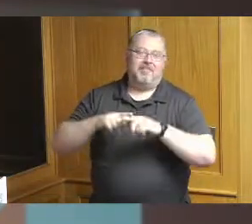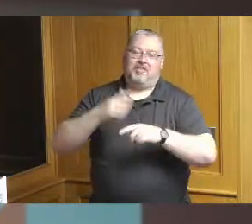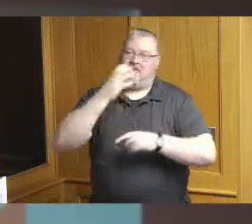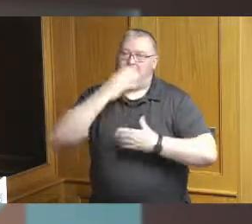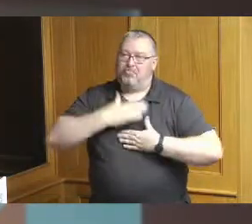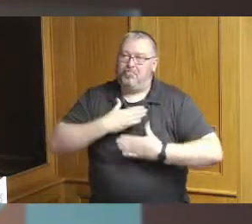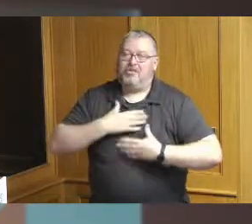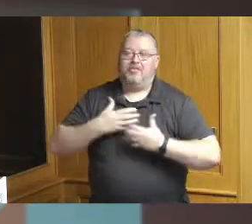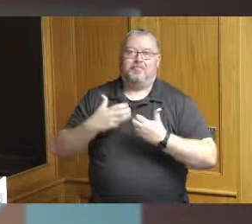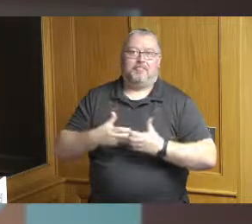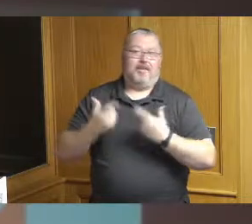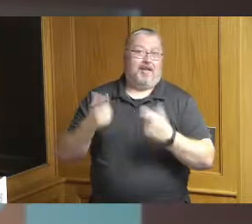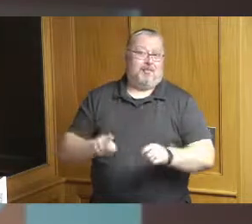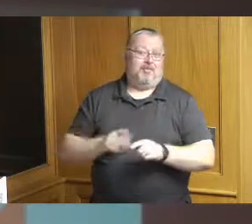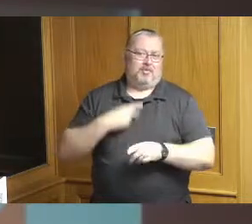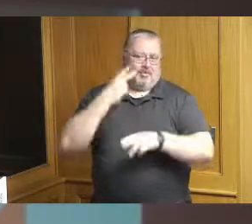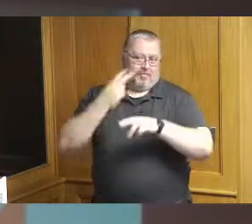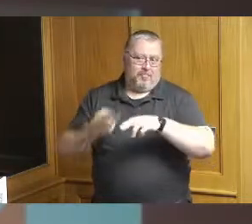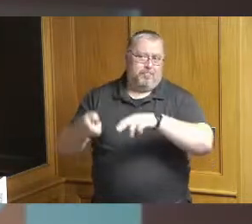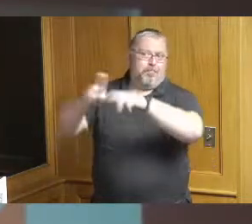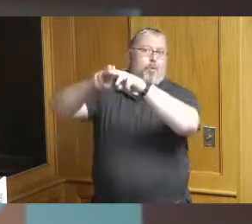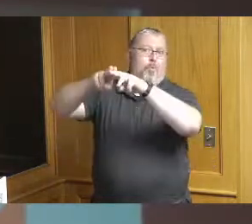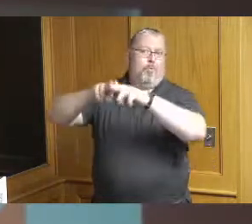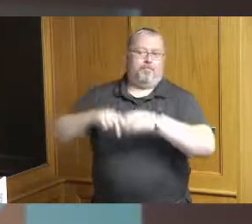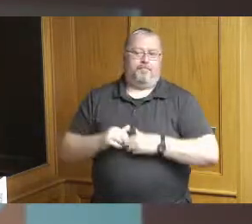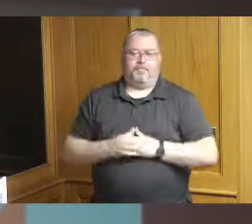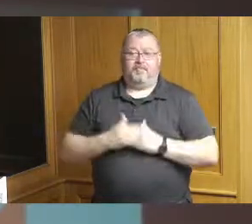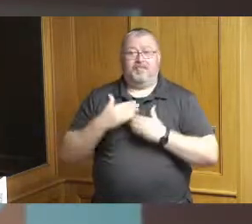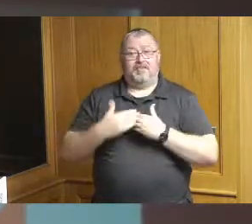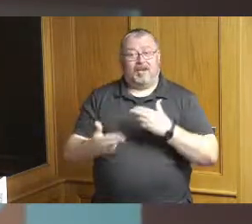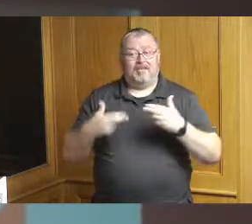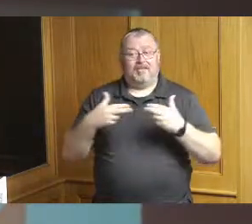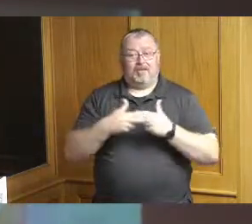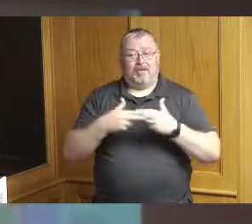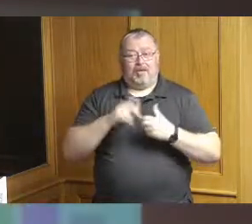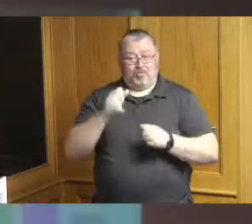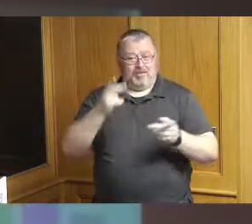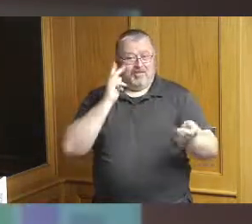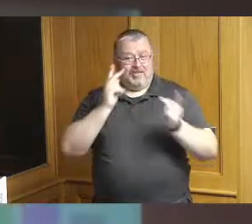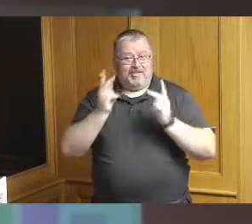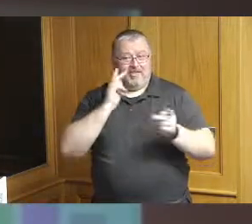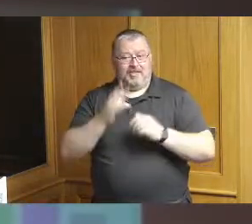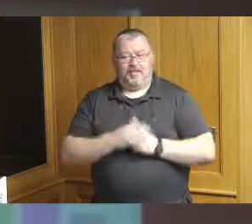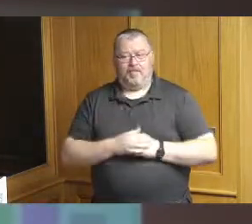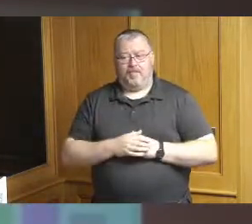as well this time around on the next slide you can actually see though the age demographics